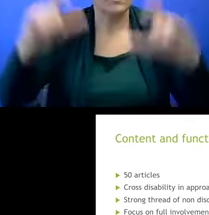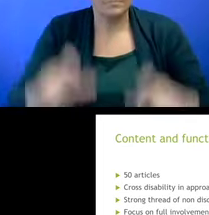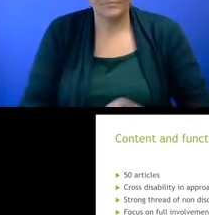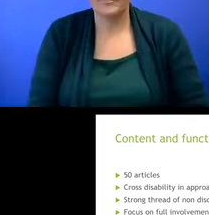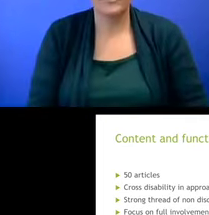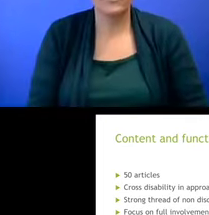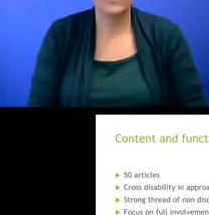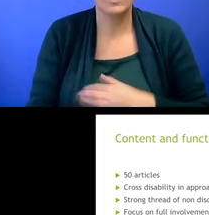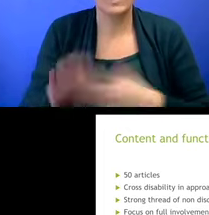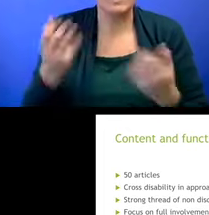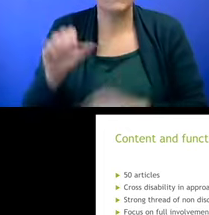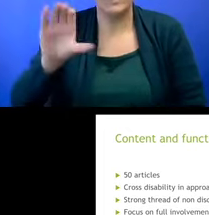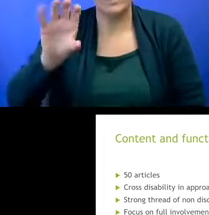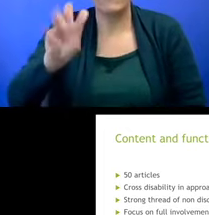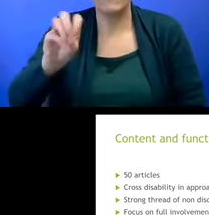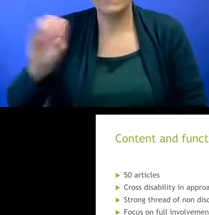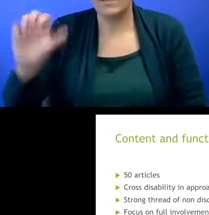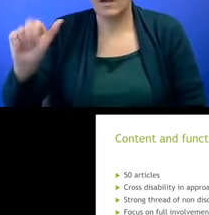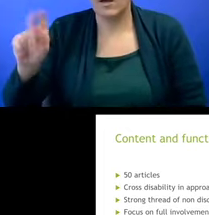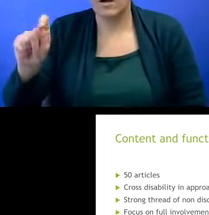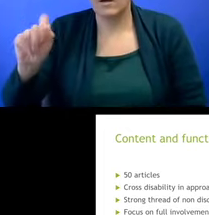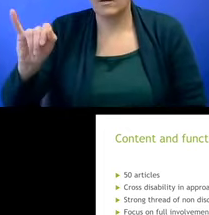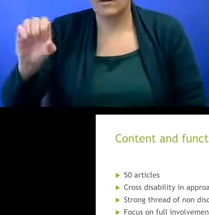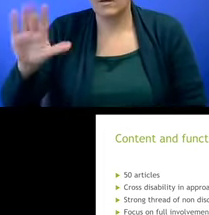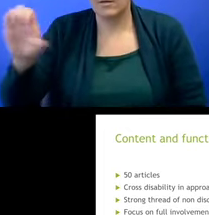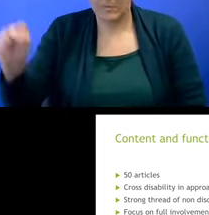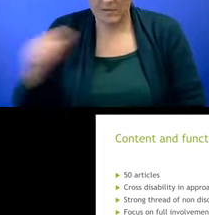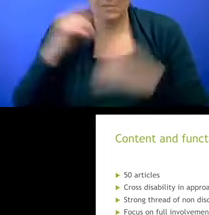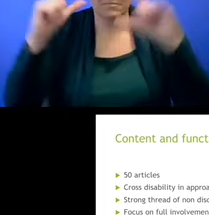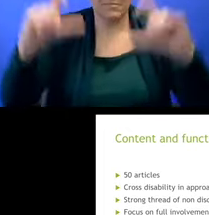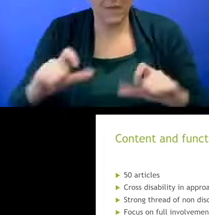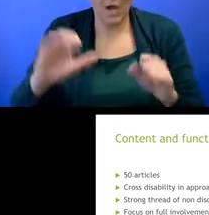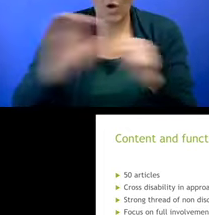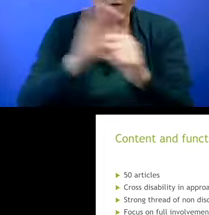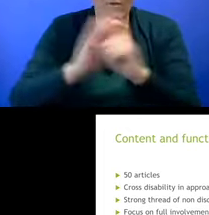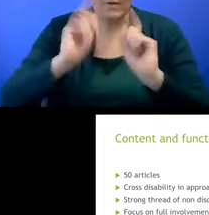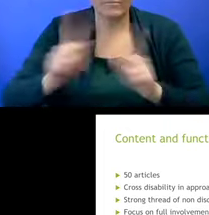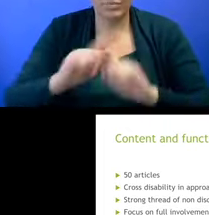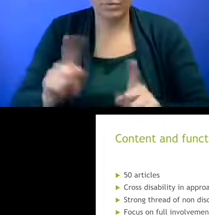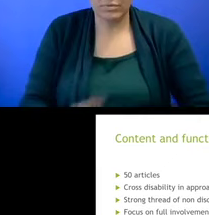There are 50 Articles within the Convention, covering all sorts of different areas where people have historically been left out,